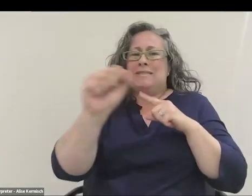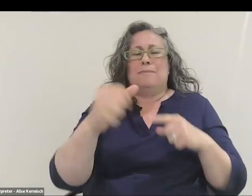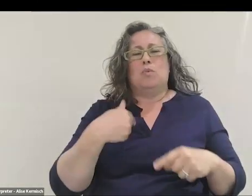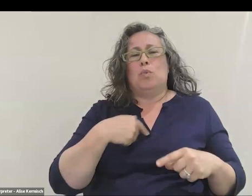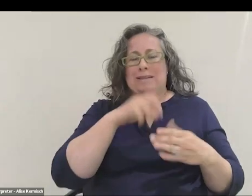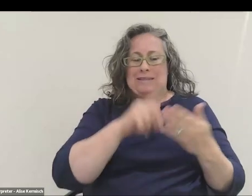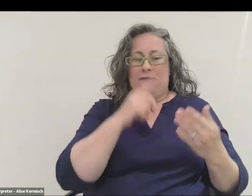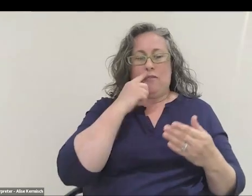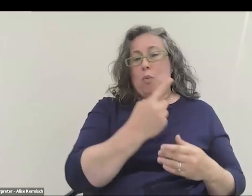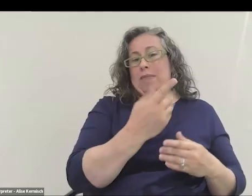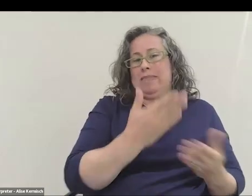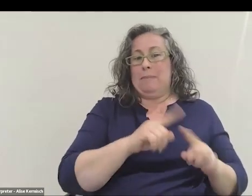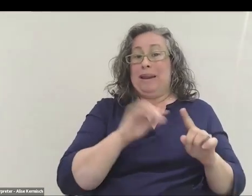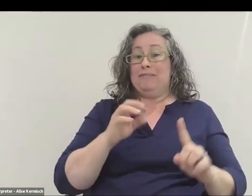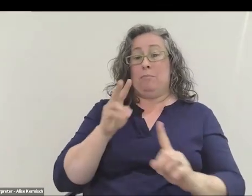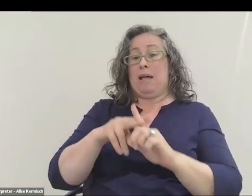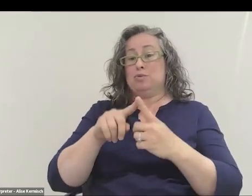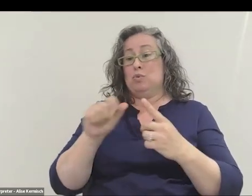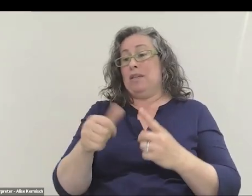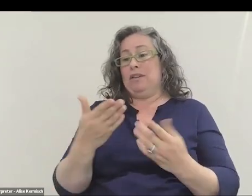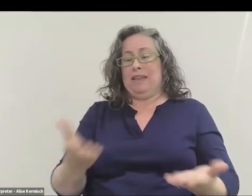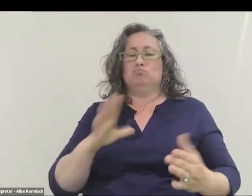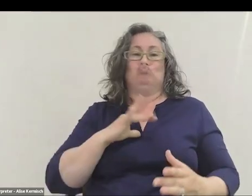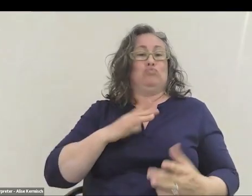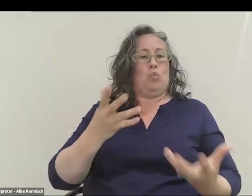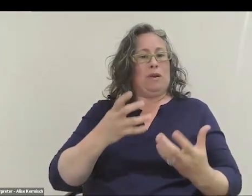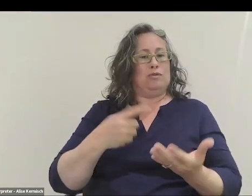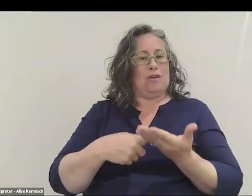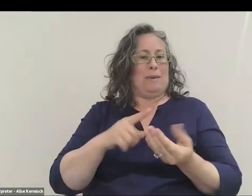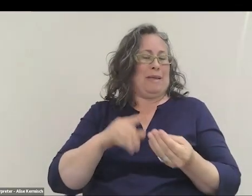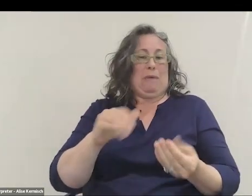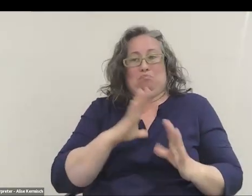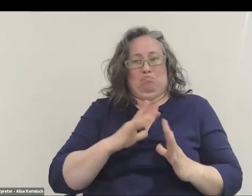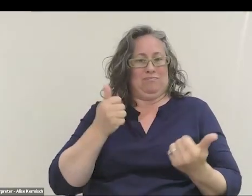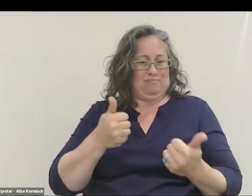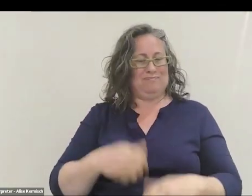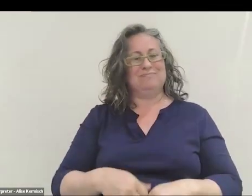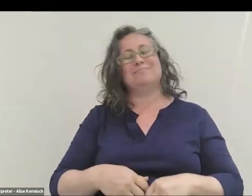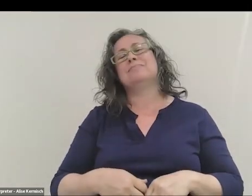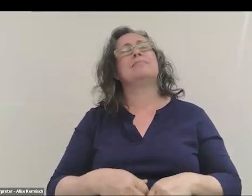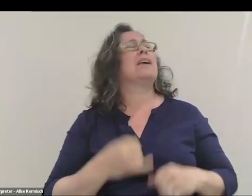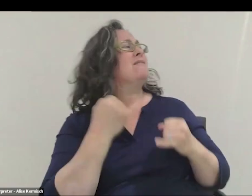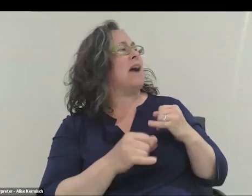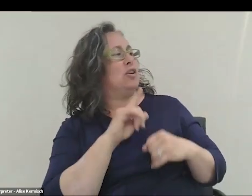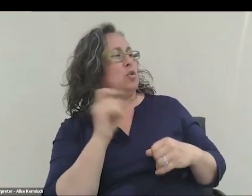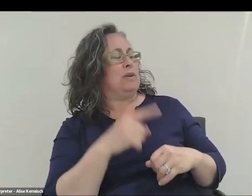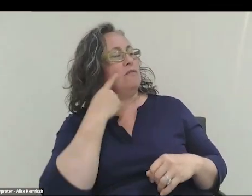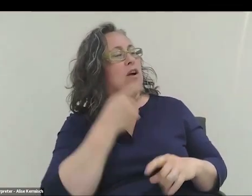but if it applies to other things, love to talk about it. Fantastic. Final question here from John Beacom, who has his hand raised.